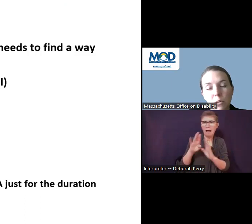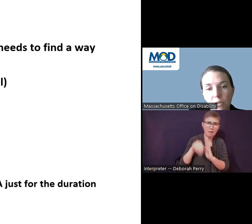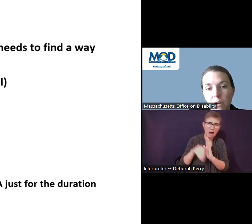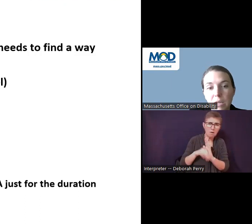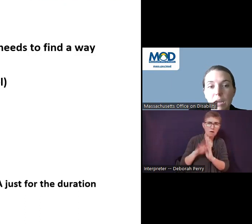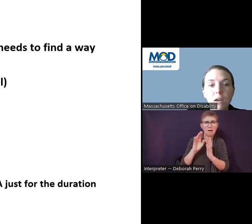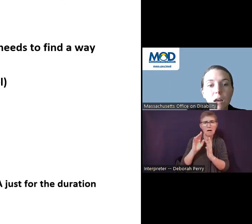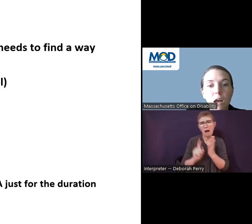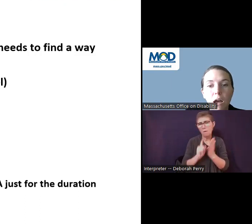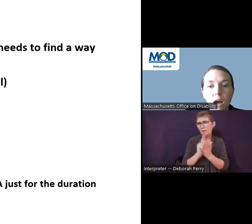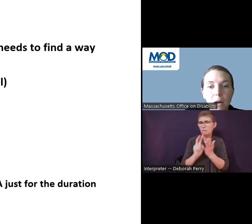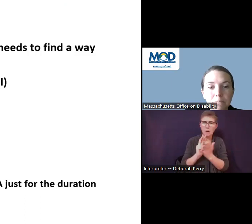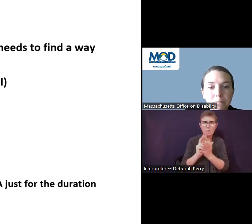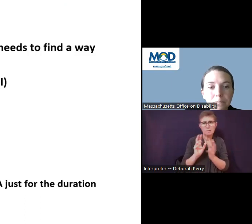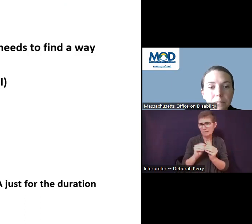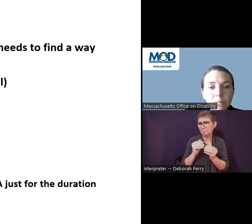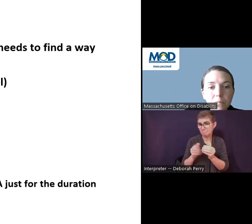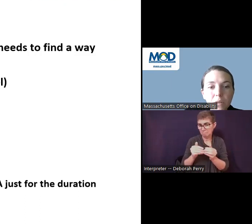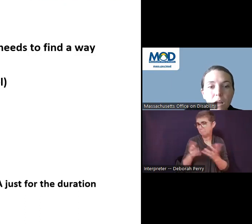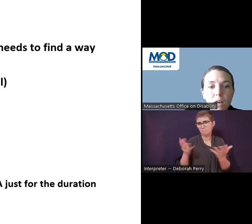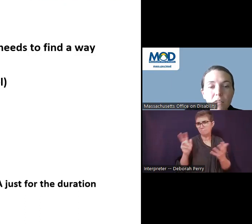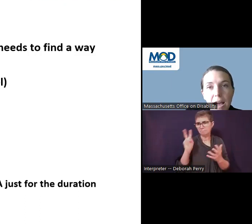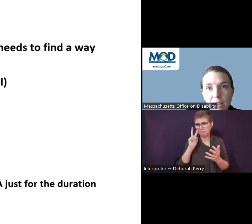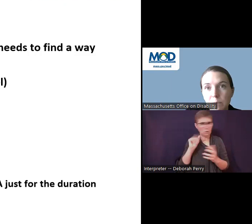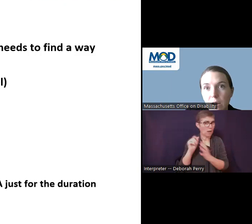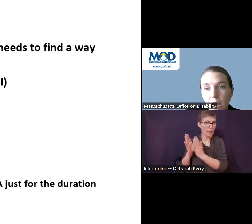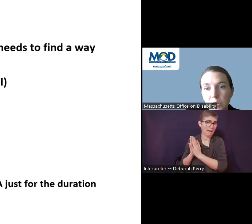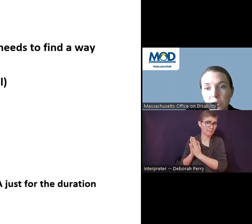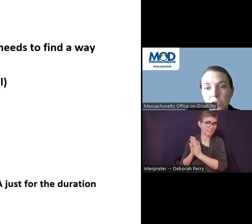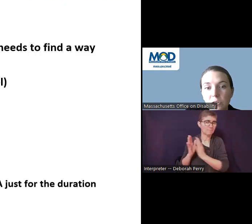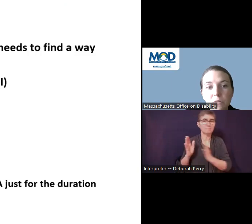two hour long meeting that can be an option too